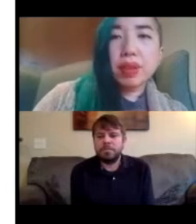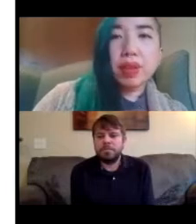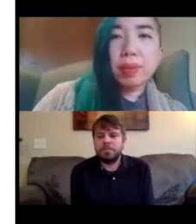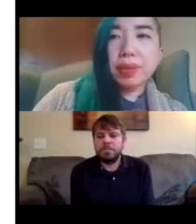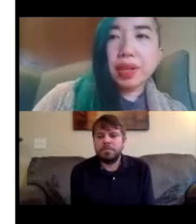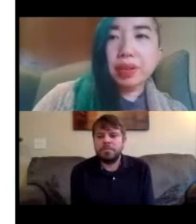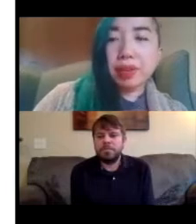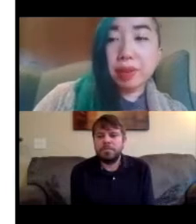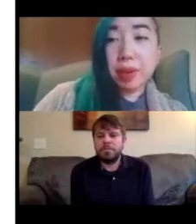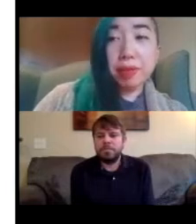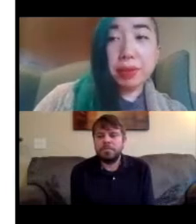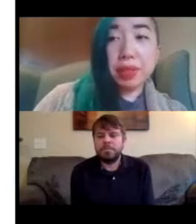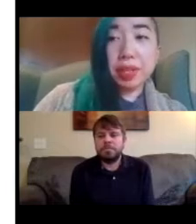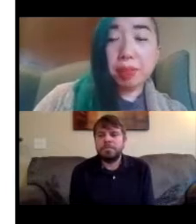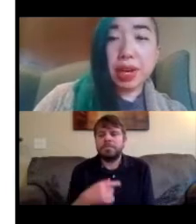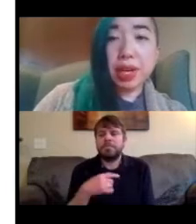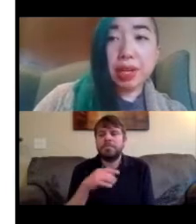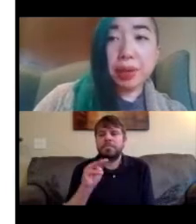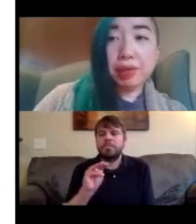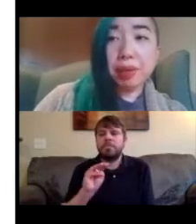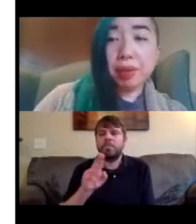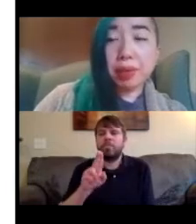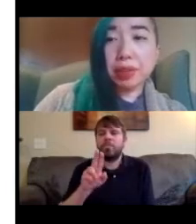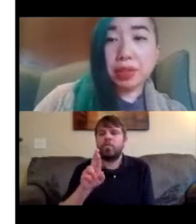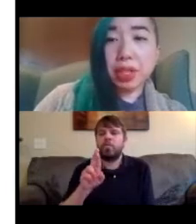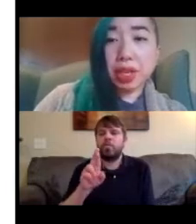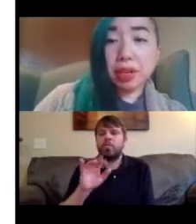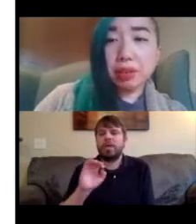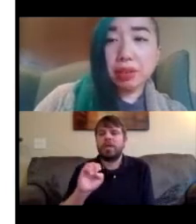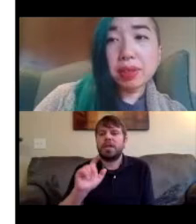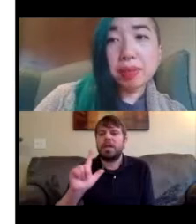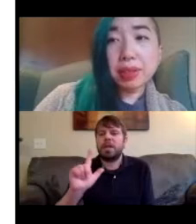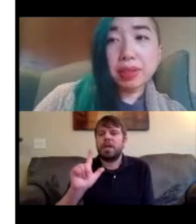I wonder if--and folks can keep writing--but if anyone wants to share some things that